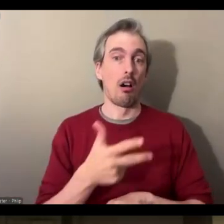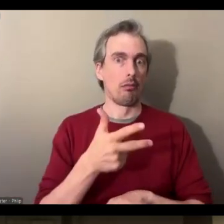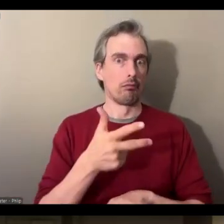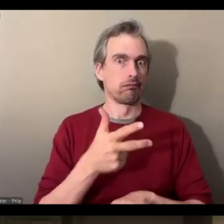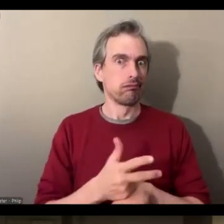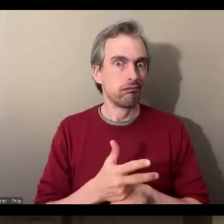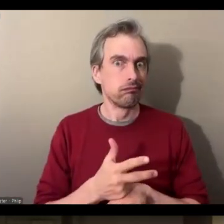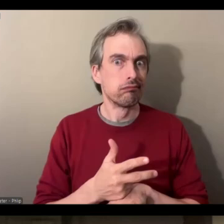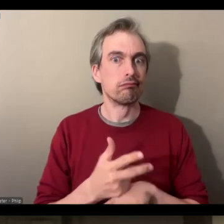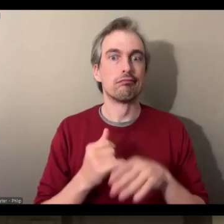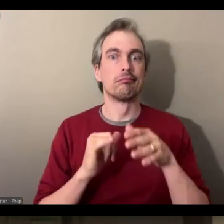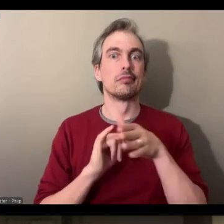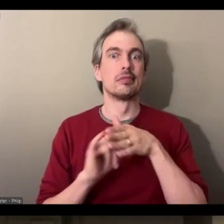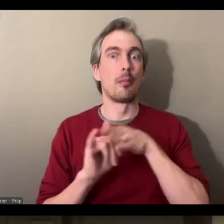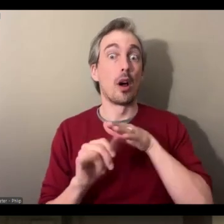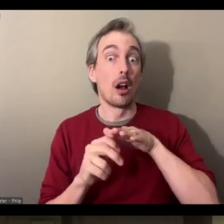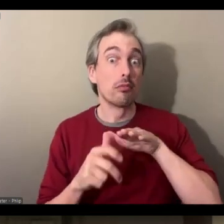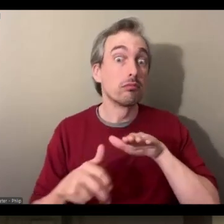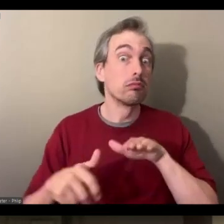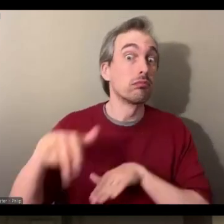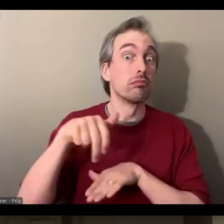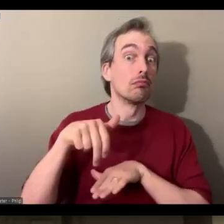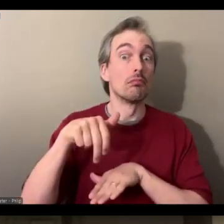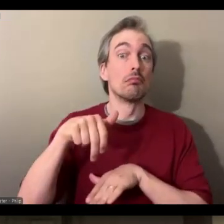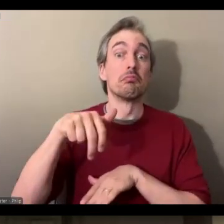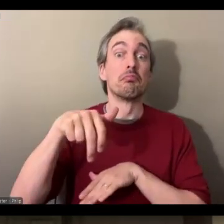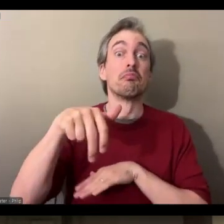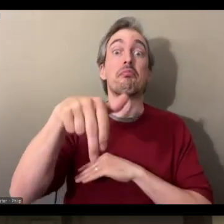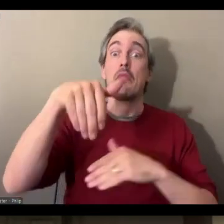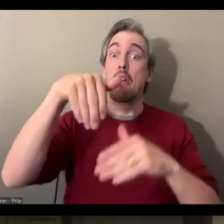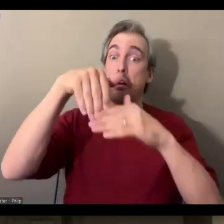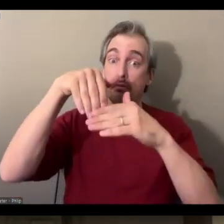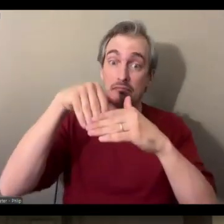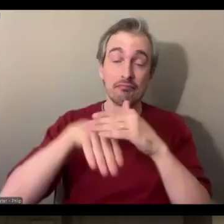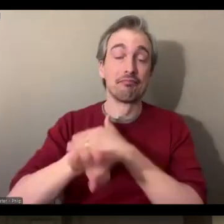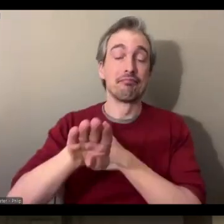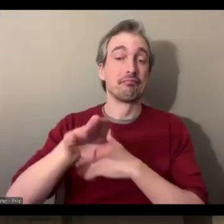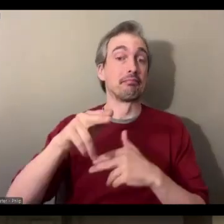when they enter your building with their ticket. So how they're gonna get to their seat or navigate